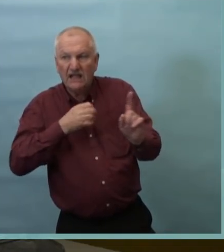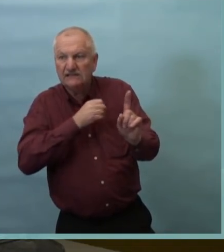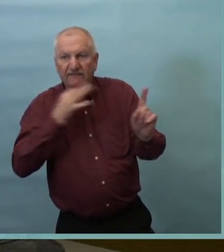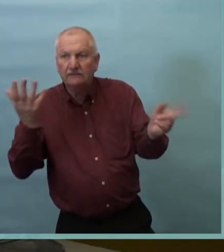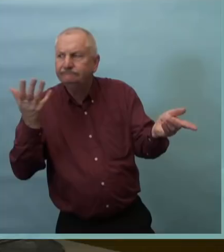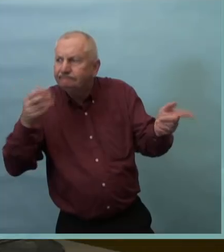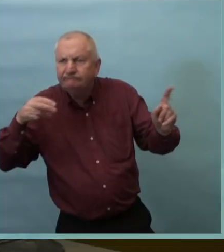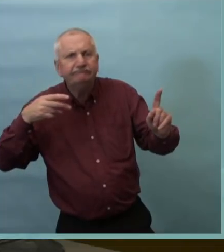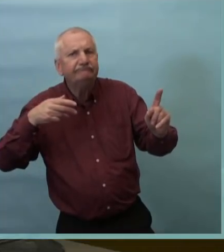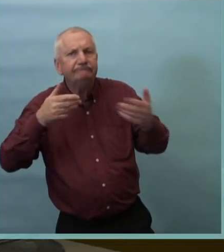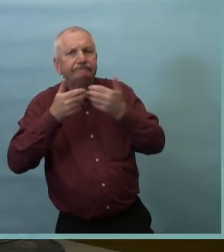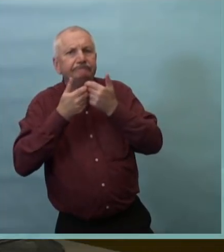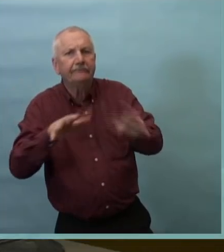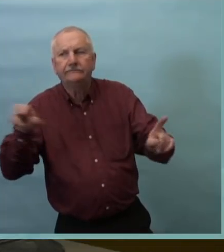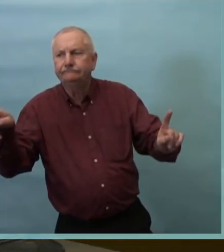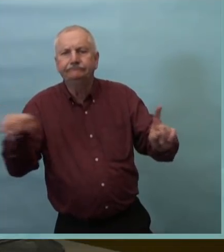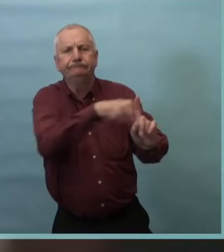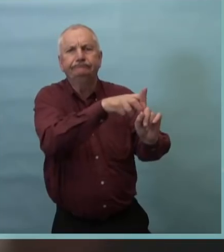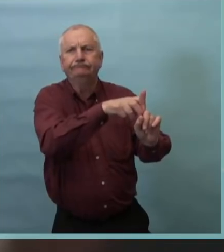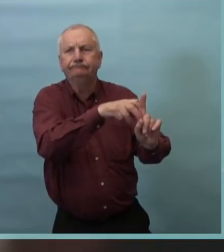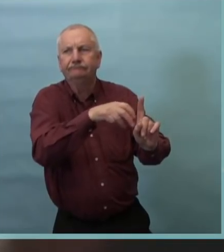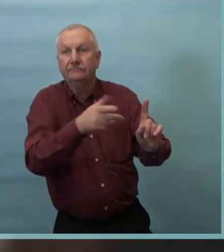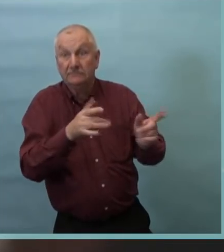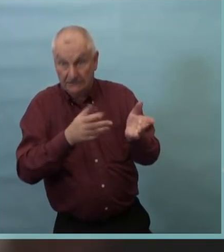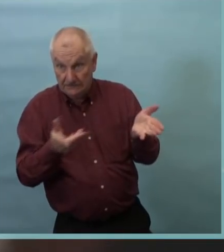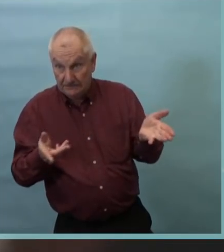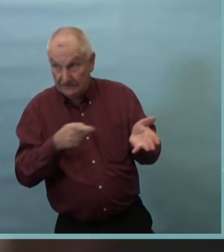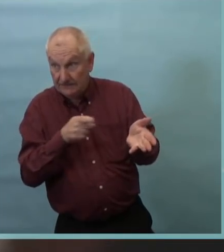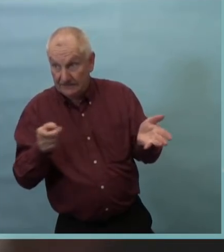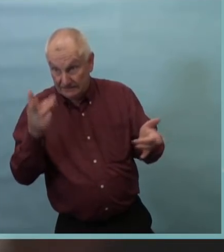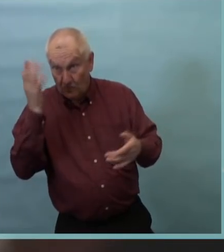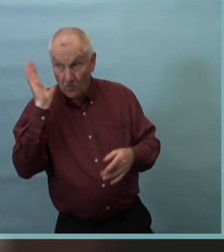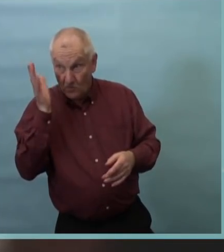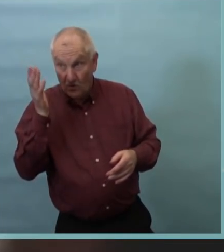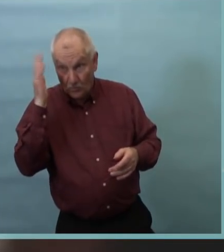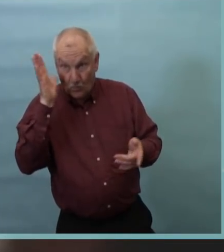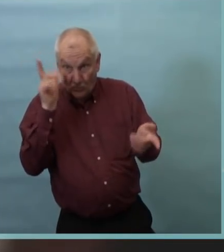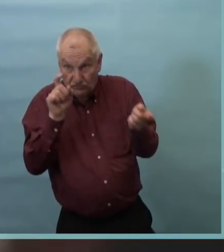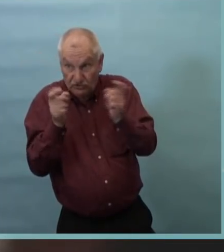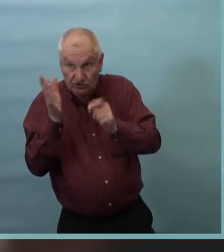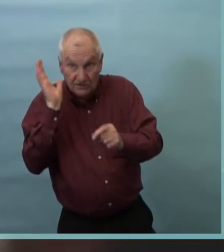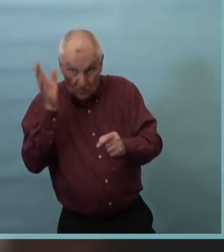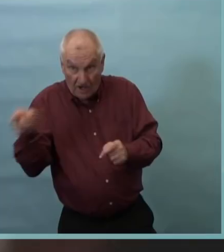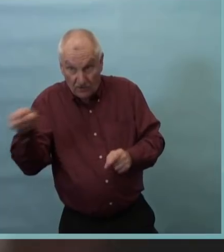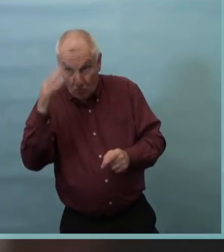routines are change yeah as much as possible if someone works primarily in